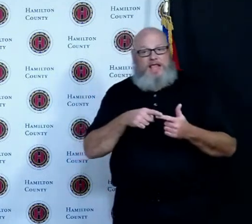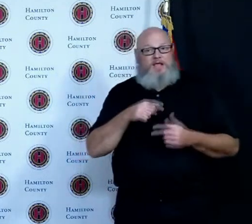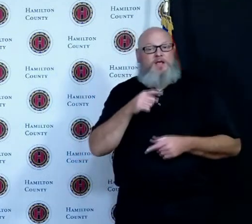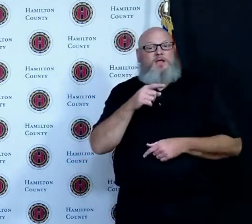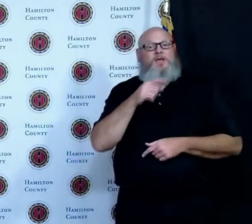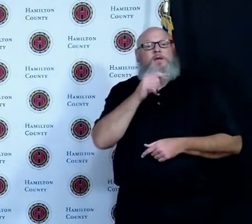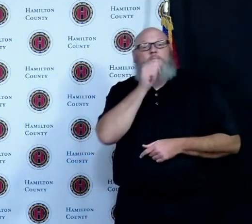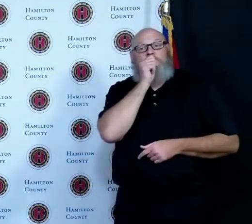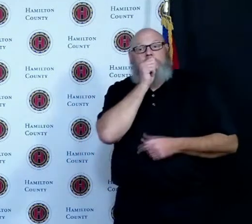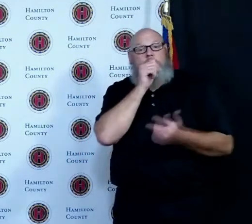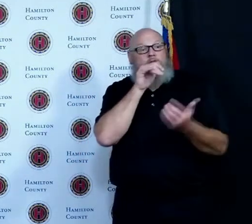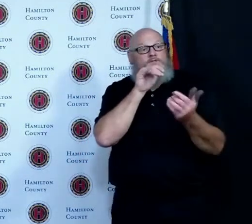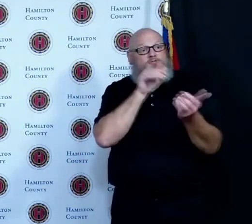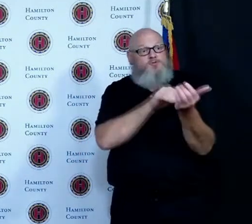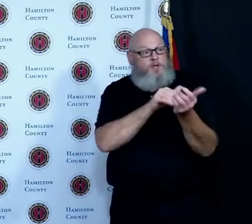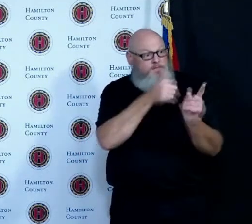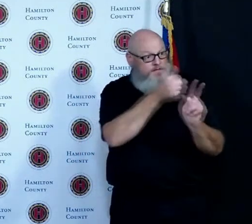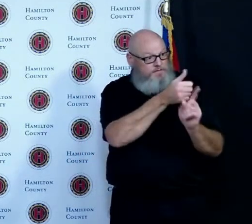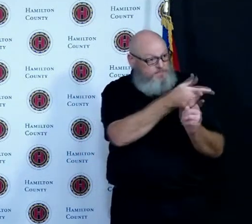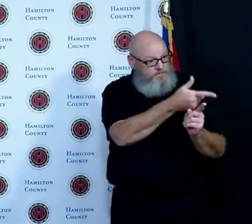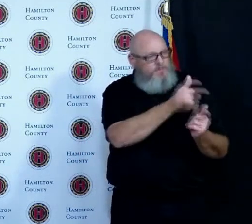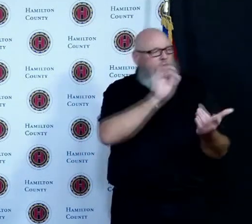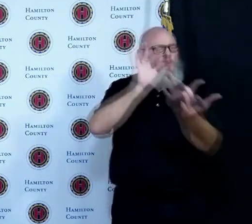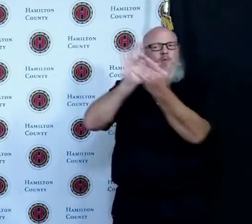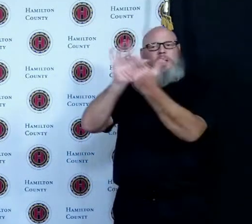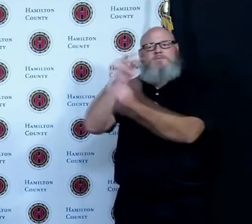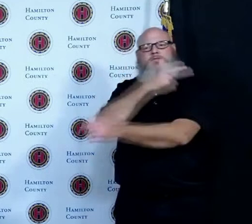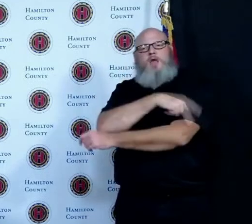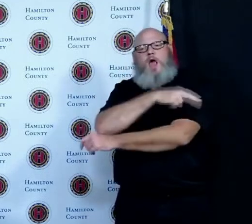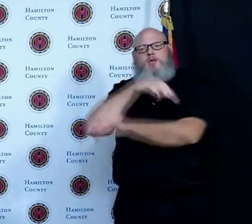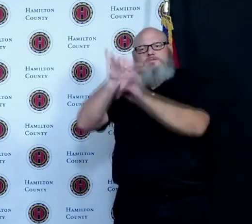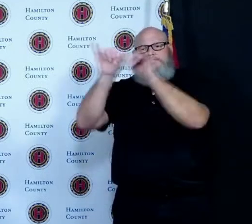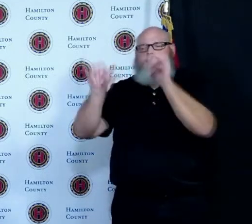but please don't lose scope that we are literally in week two my first doses were received two weeks